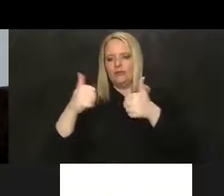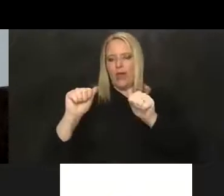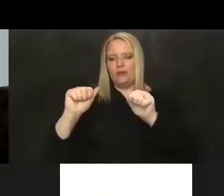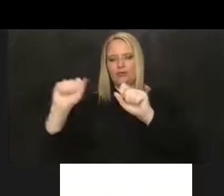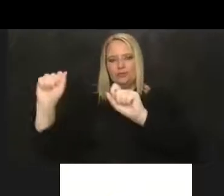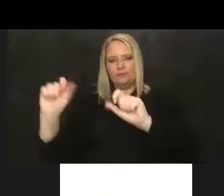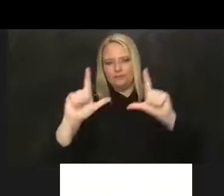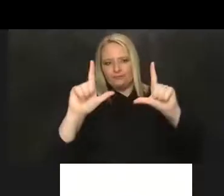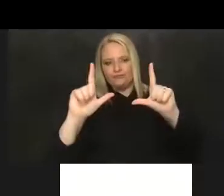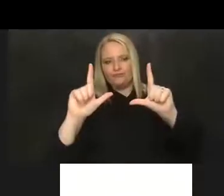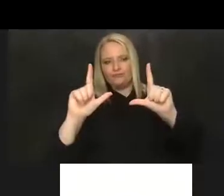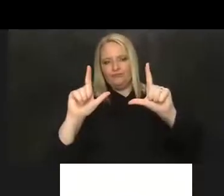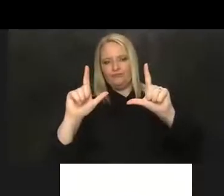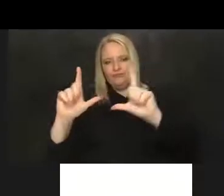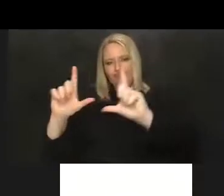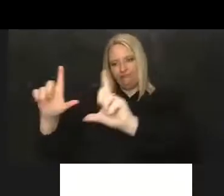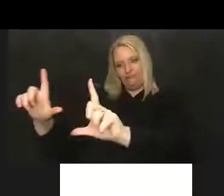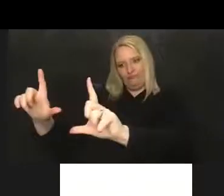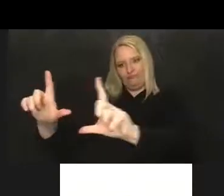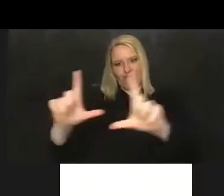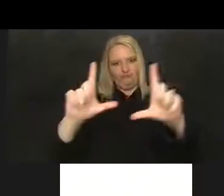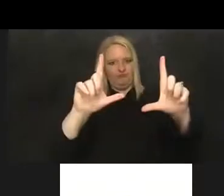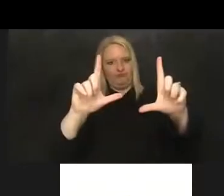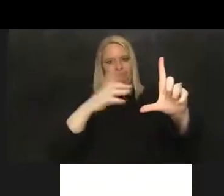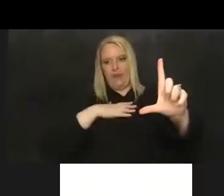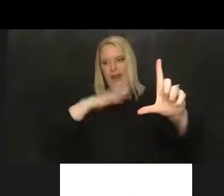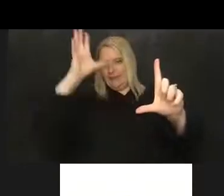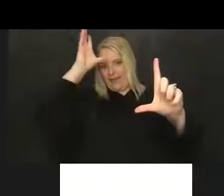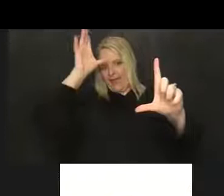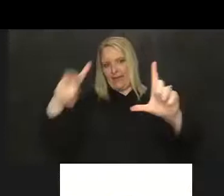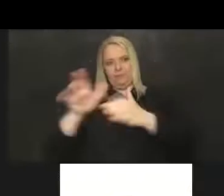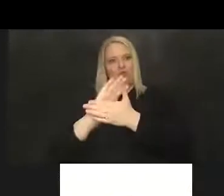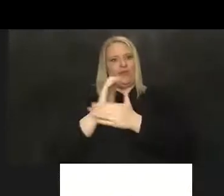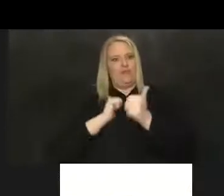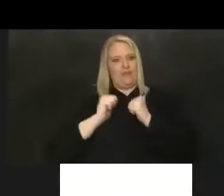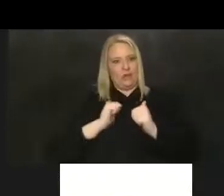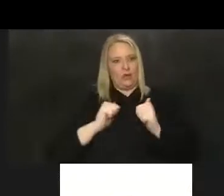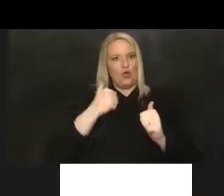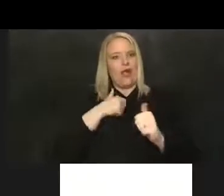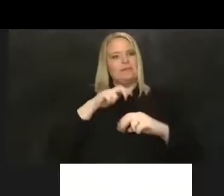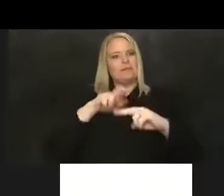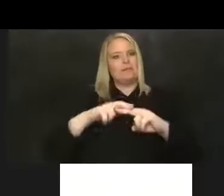you know, rectangle of my dad's movie theater, I'm sitting at somebody's back porch or kitchen, and-